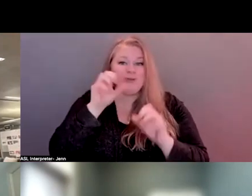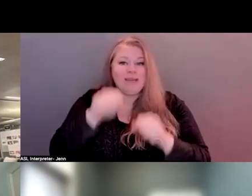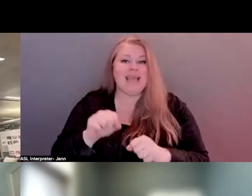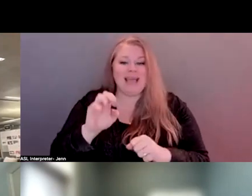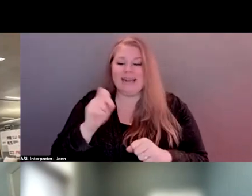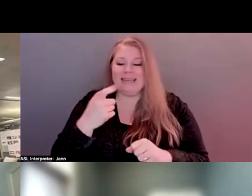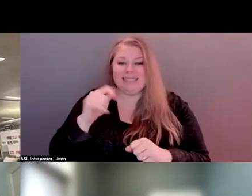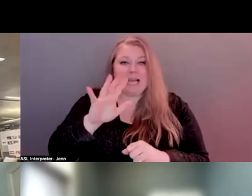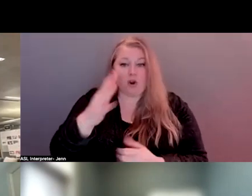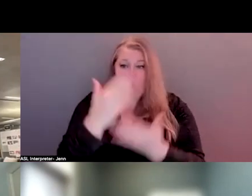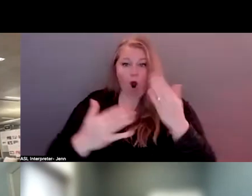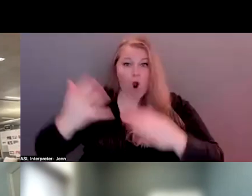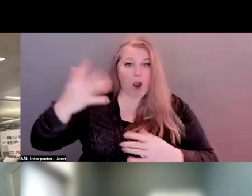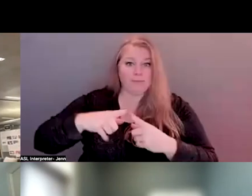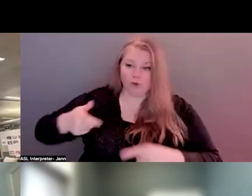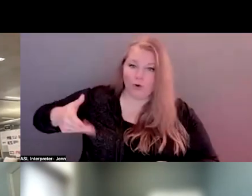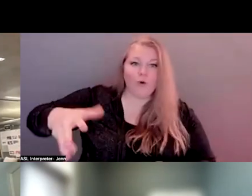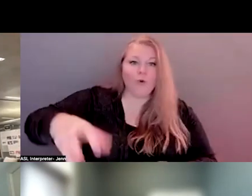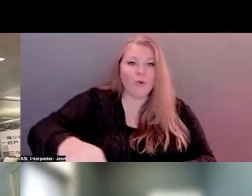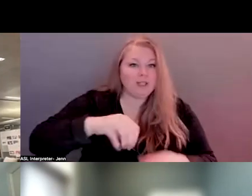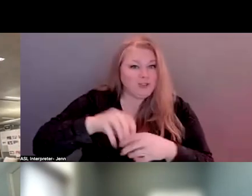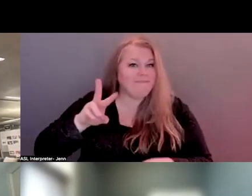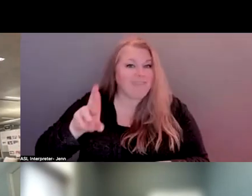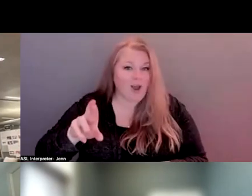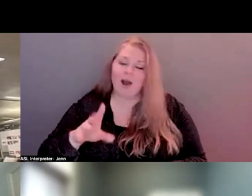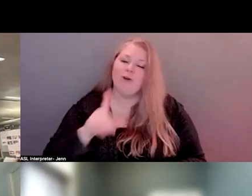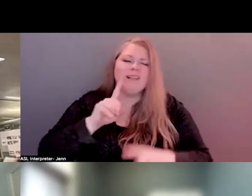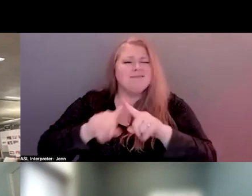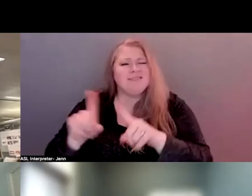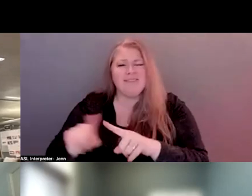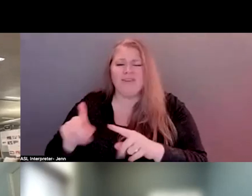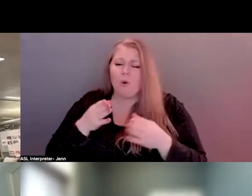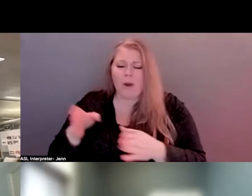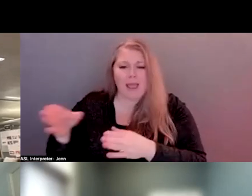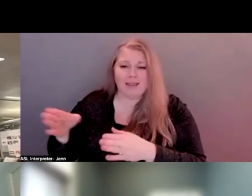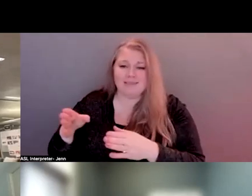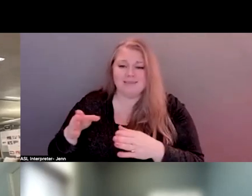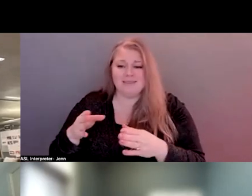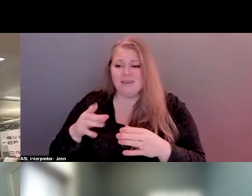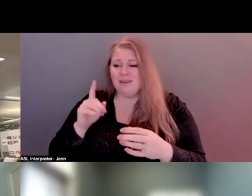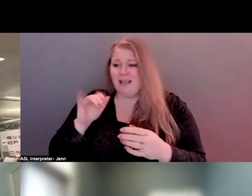arms to reach things. and there are still all kinds of these fancy interaction techniques coming up in the research field